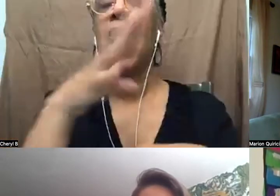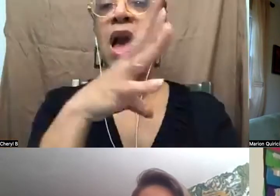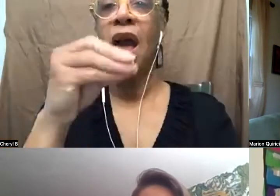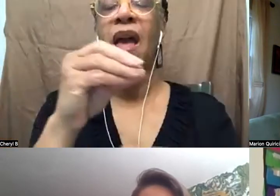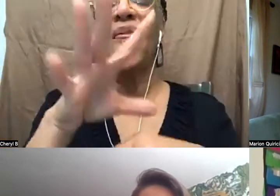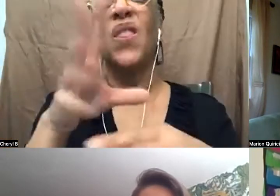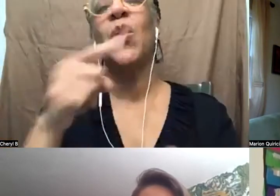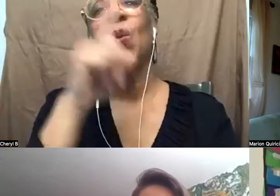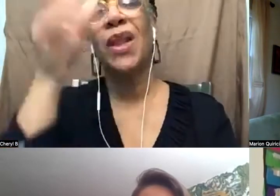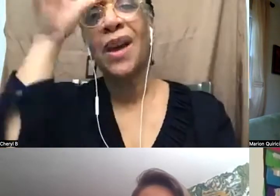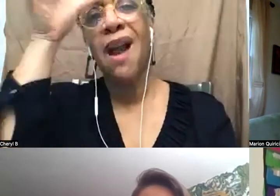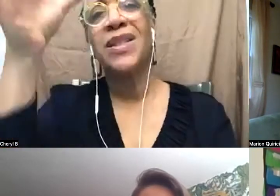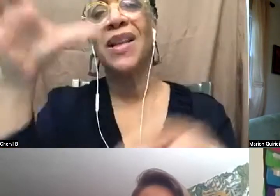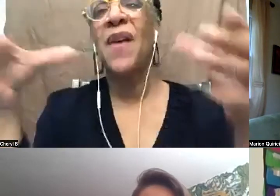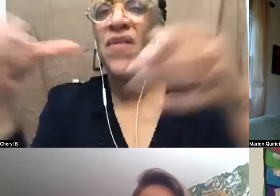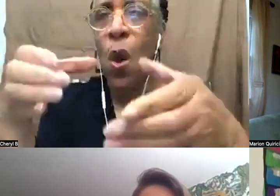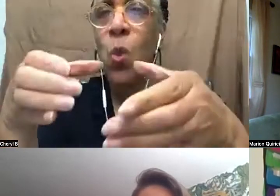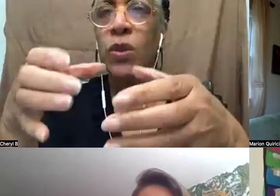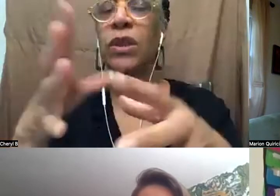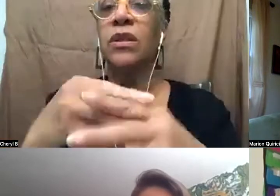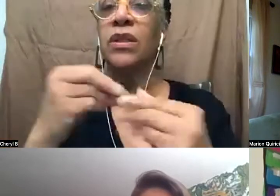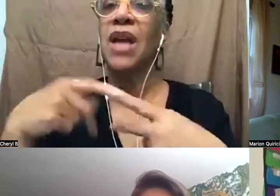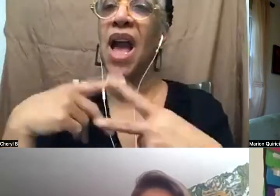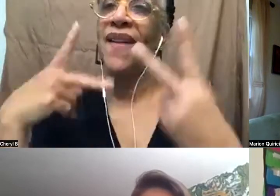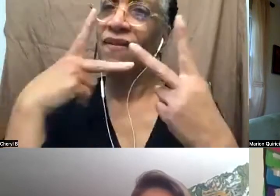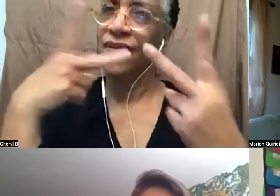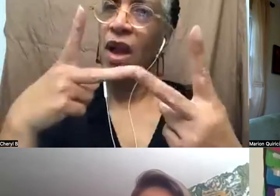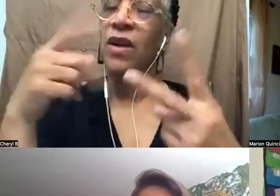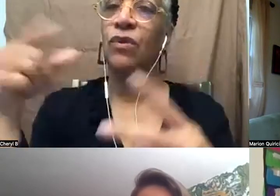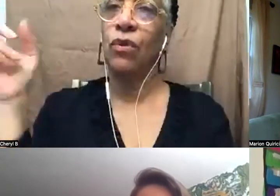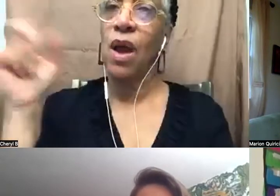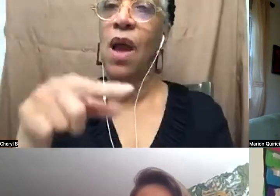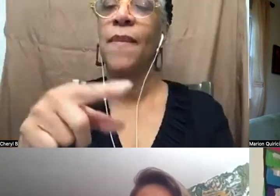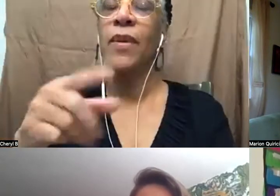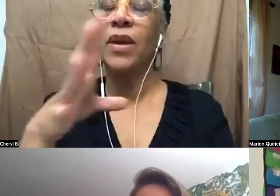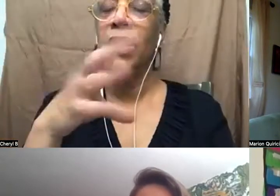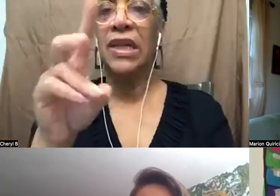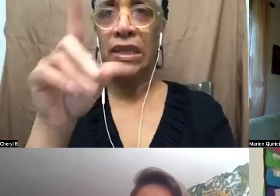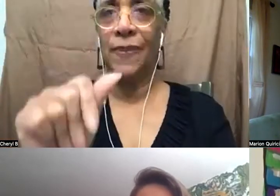When I invited her to be our visiting artist for the Disability in the Disciplines conference in 2019